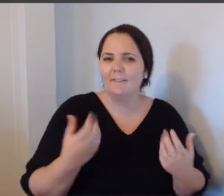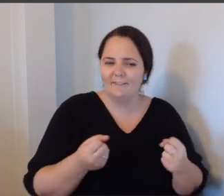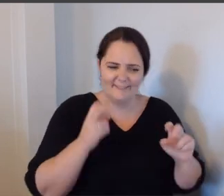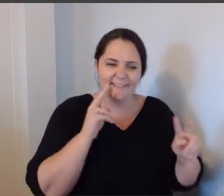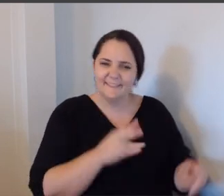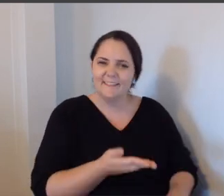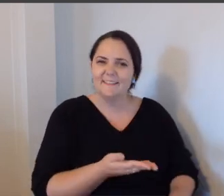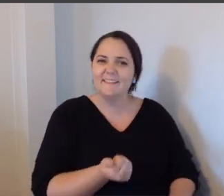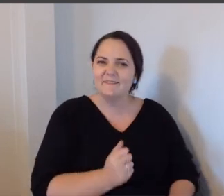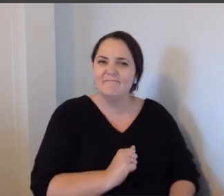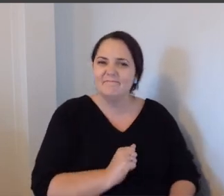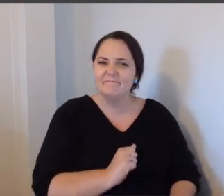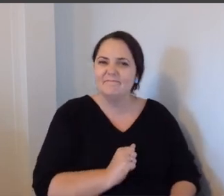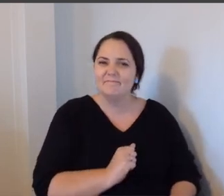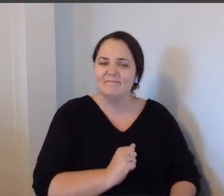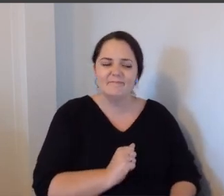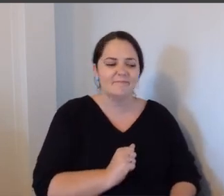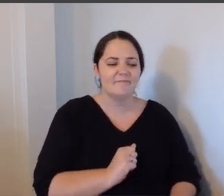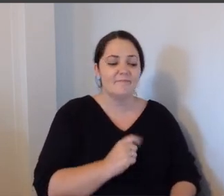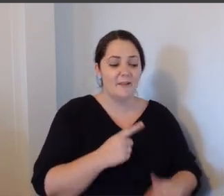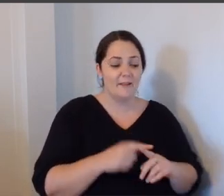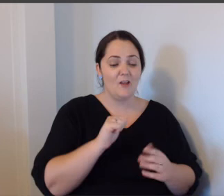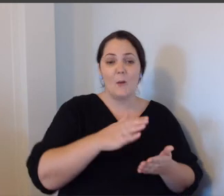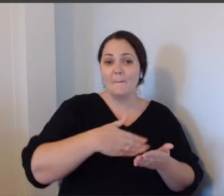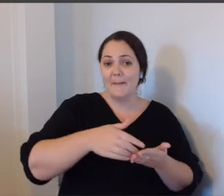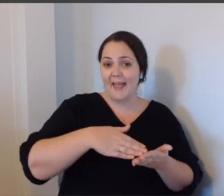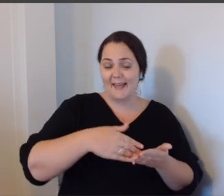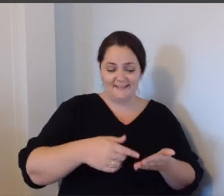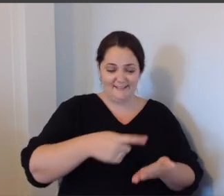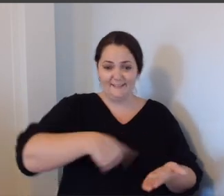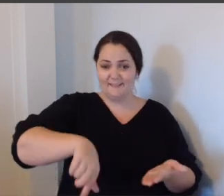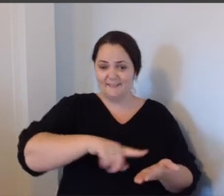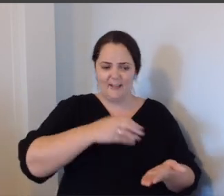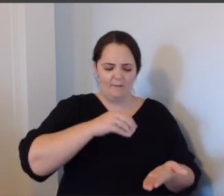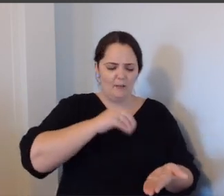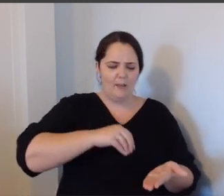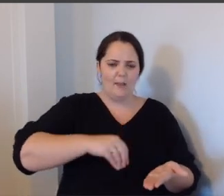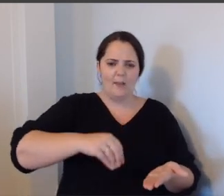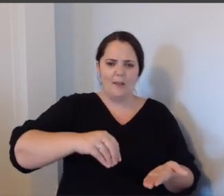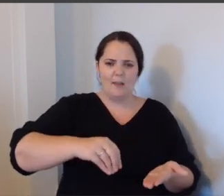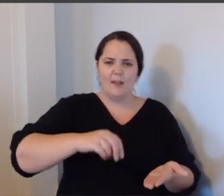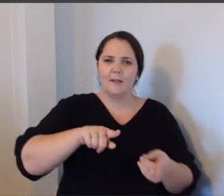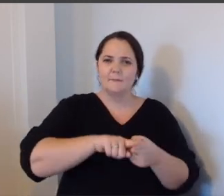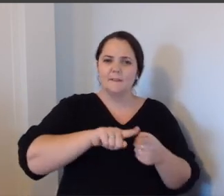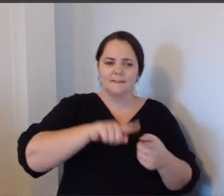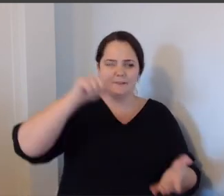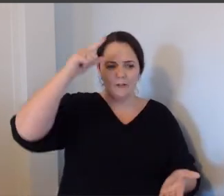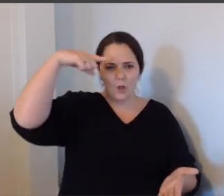arranged to imitate the flowers on her hat. As an image of an 18th century artist, it's difficult to